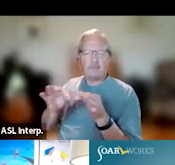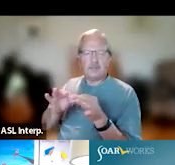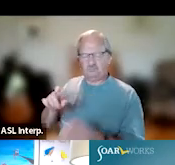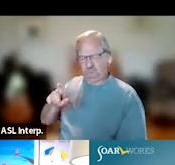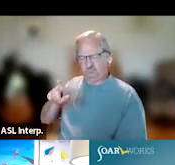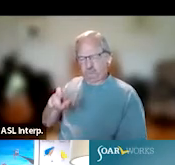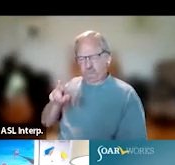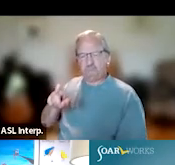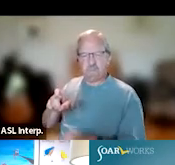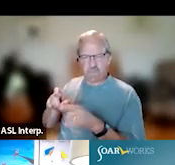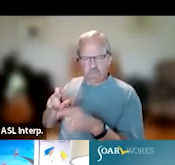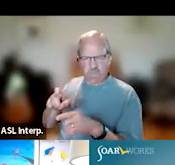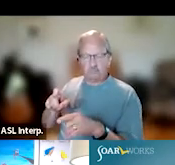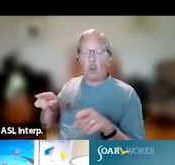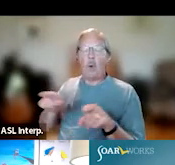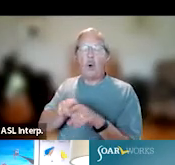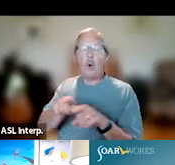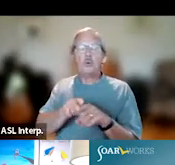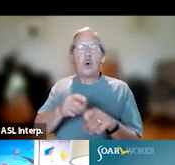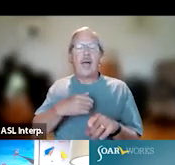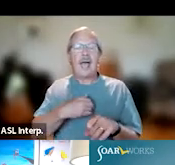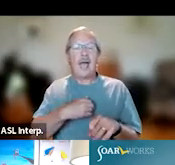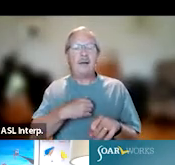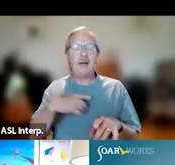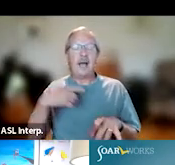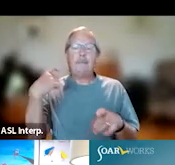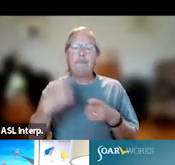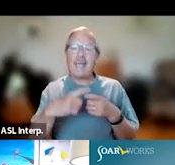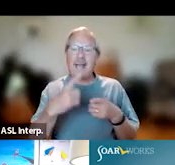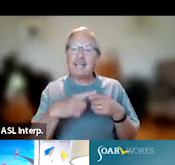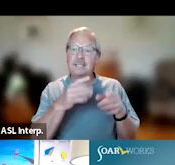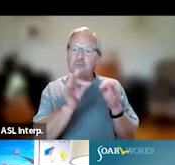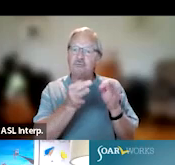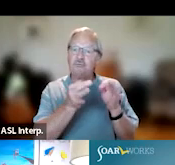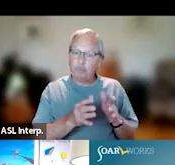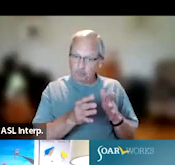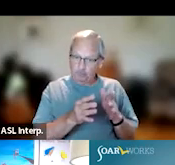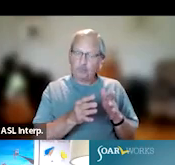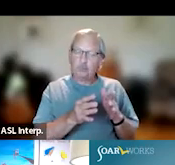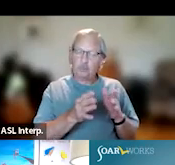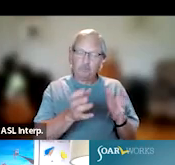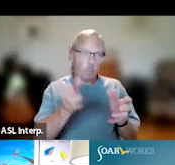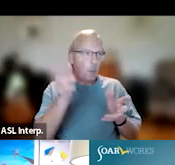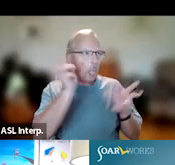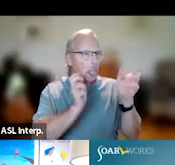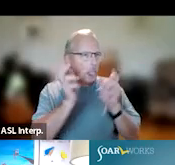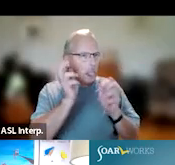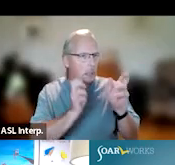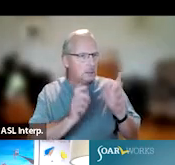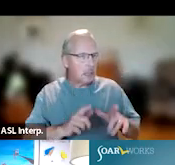And we also have Spanish interpretation available. So if you would like to listen live in Spanish,